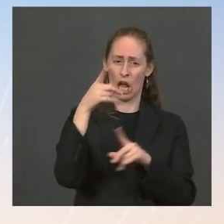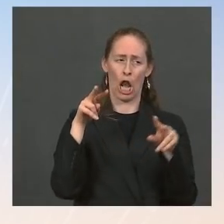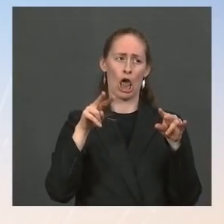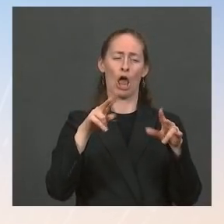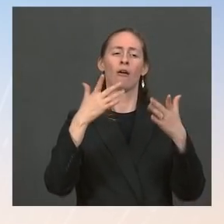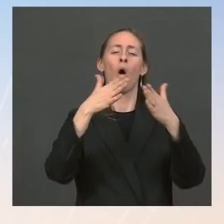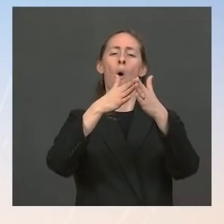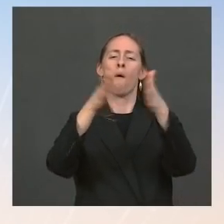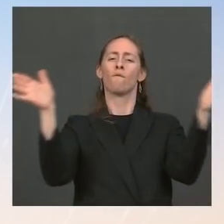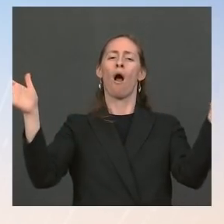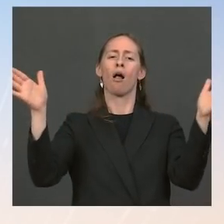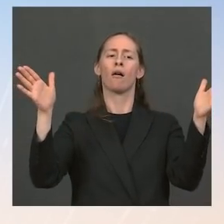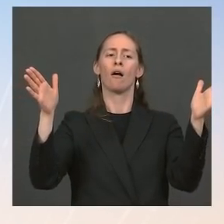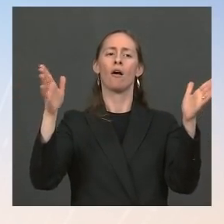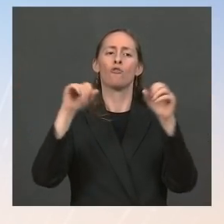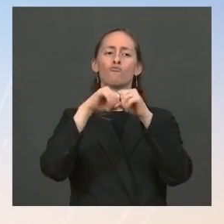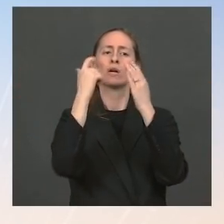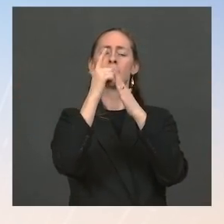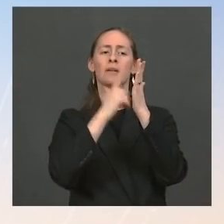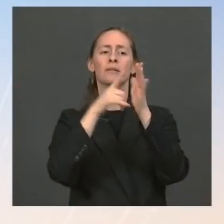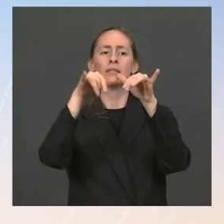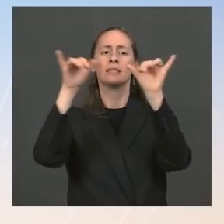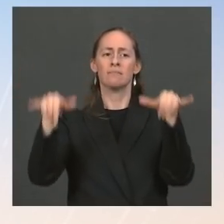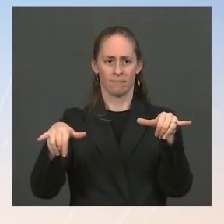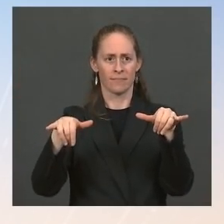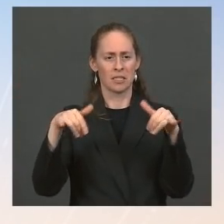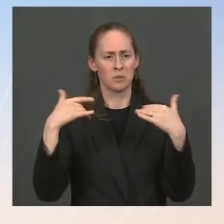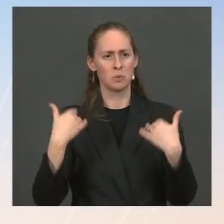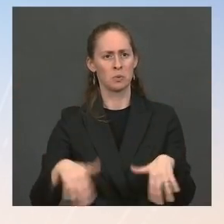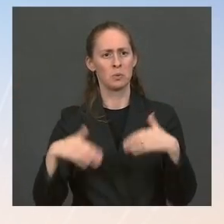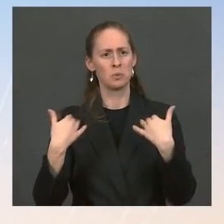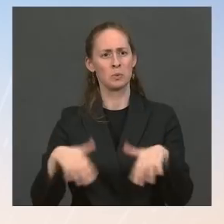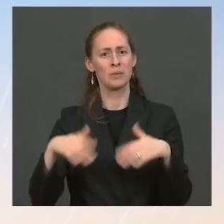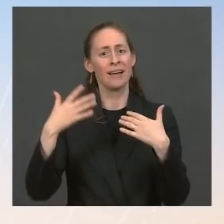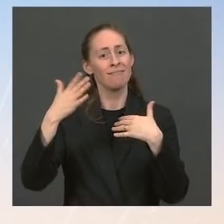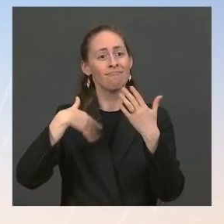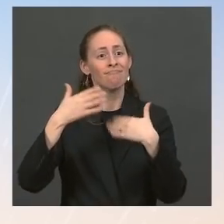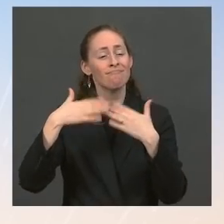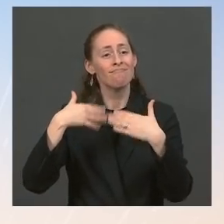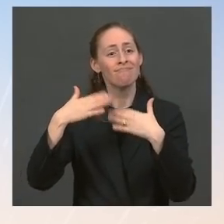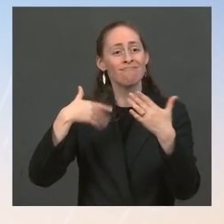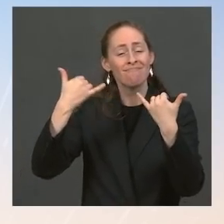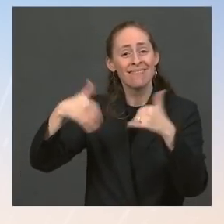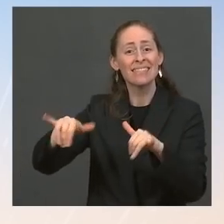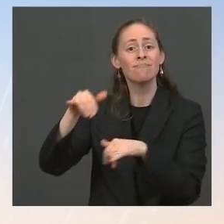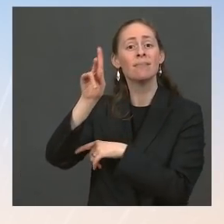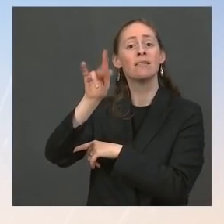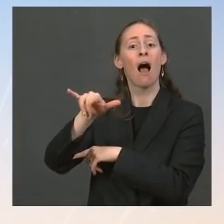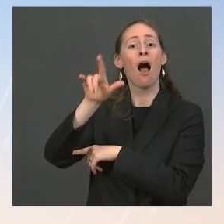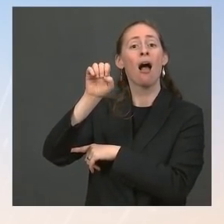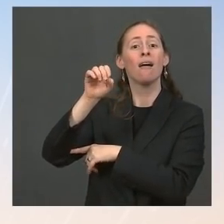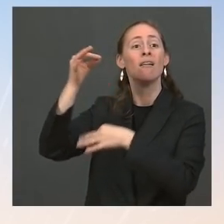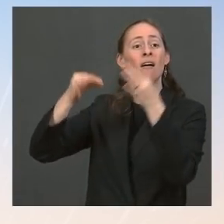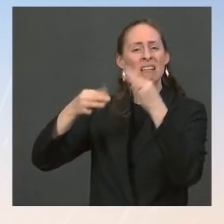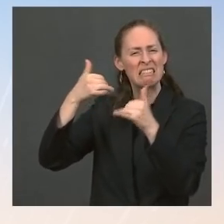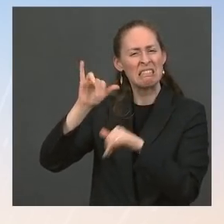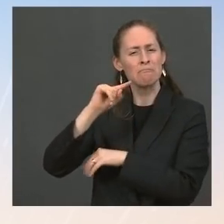how race has really still taken precedence over in both cases. And people are wondering what's happening next.